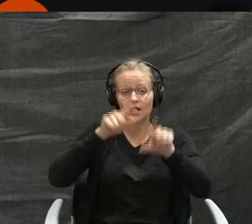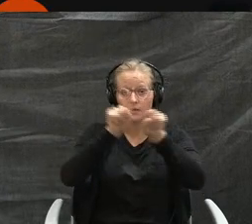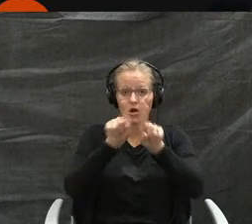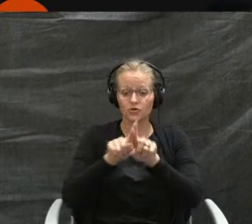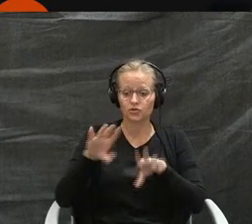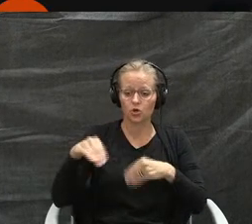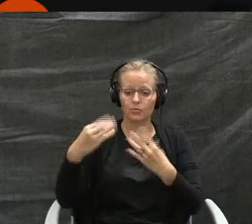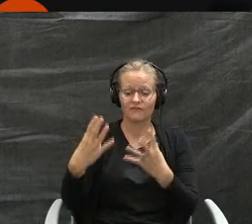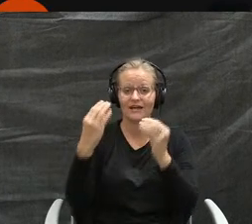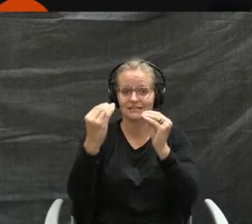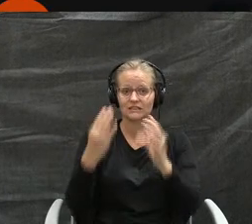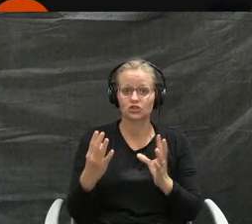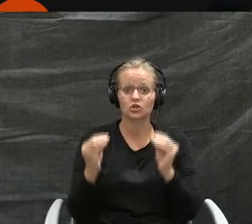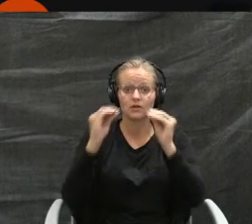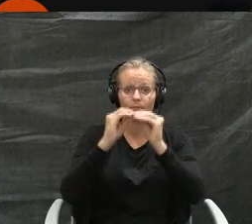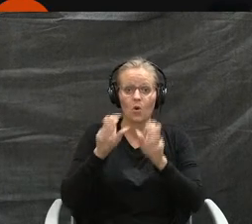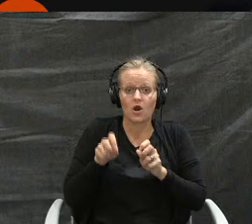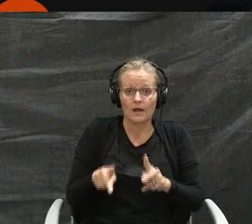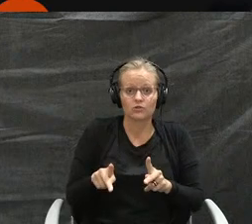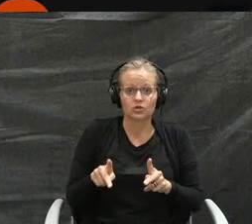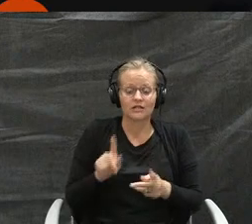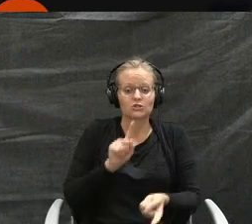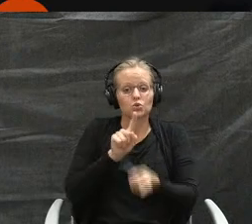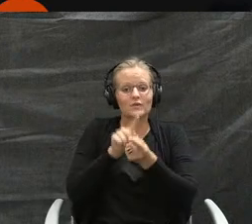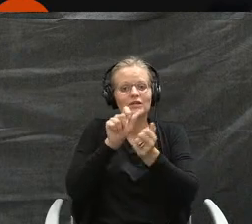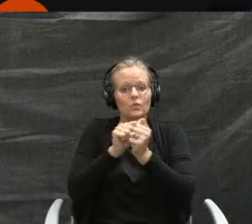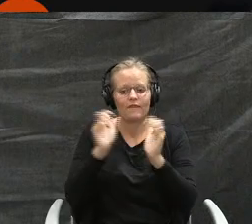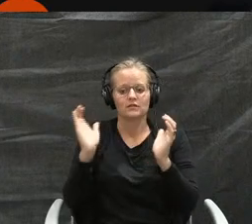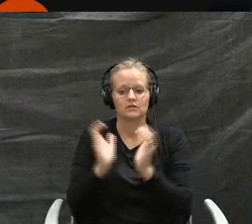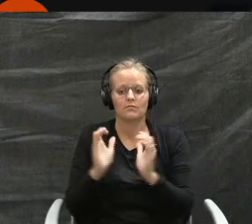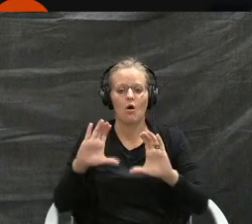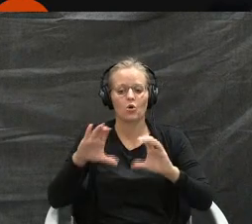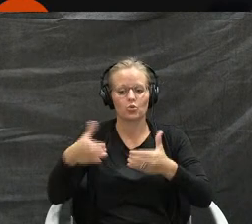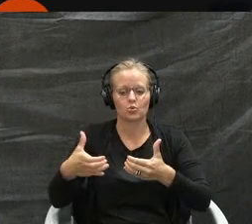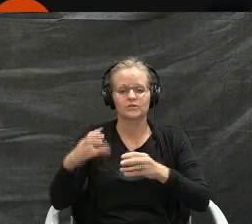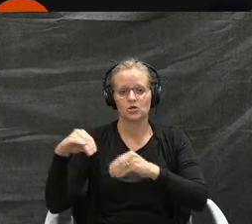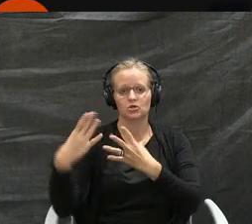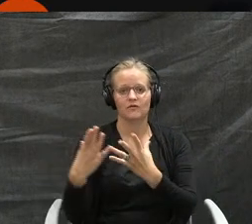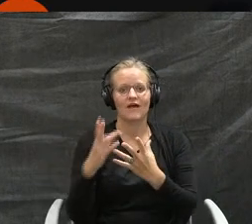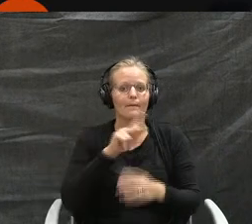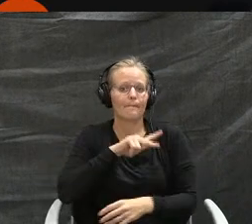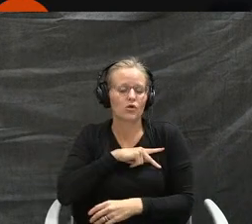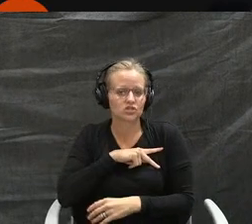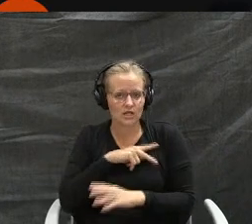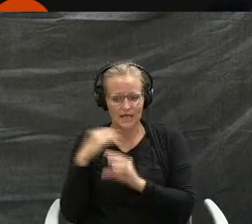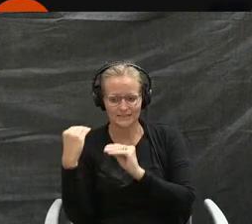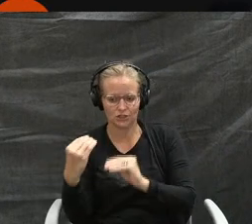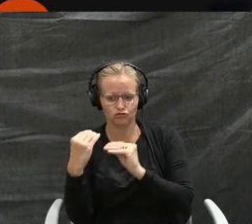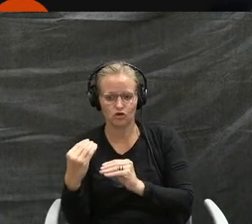opportunities to meet with small groups and provide personalized instruction to help provide support or enrichment. Whatever